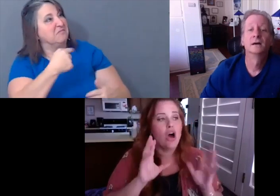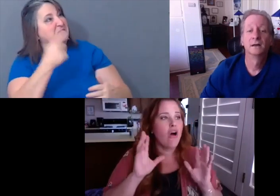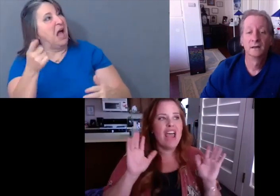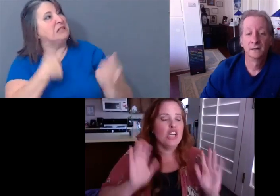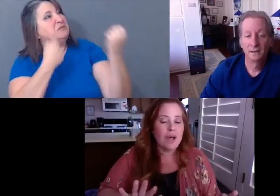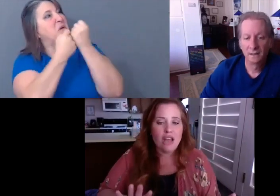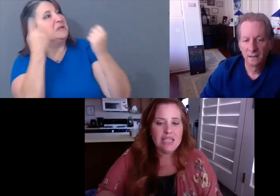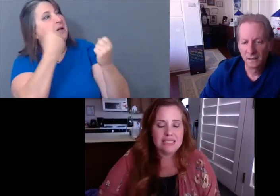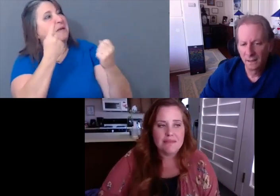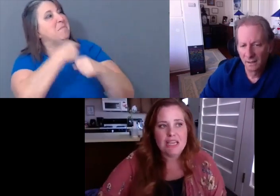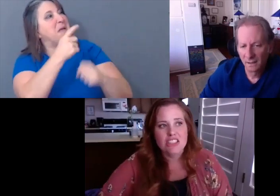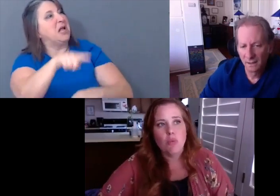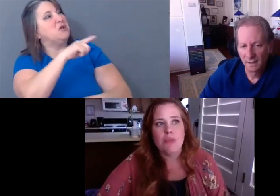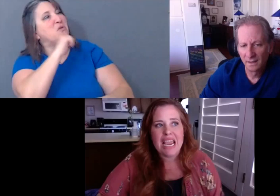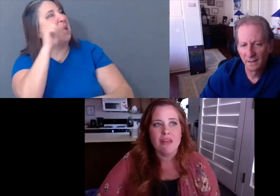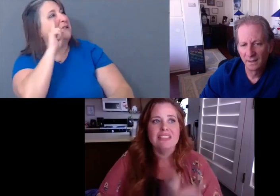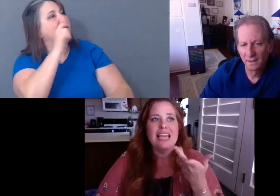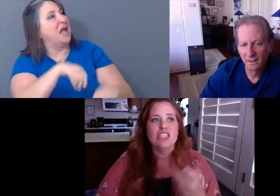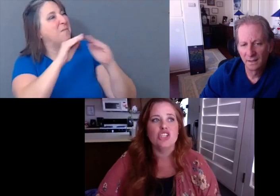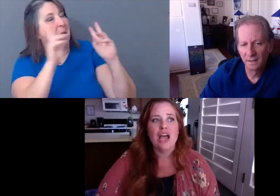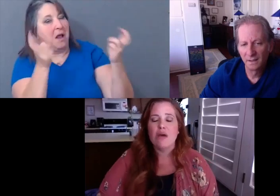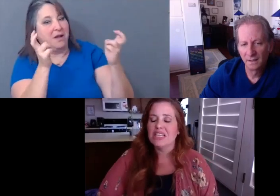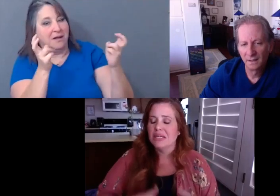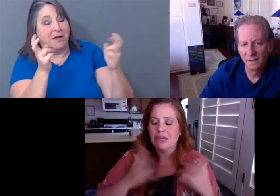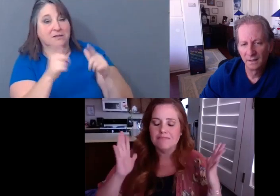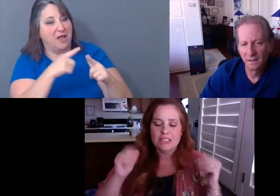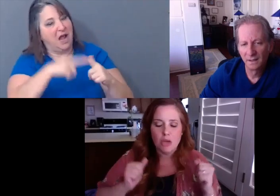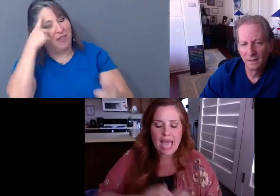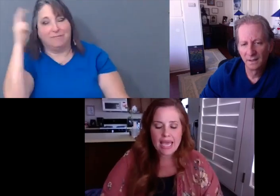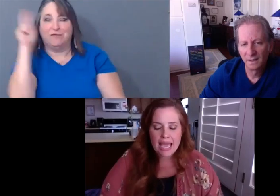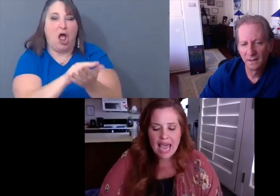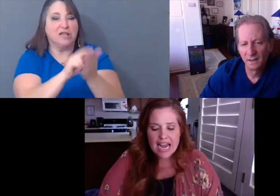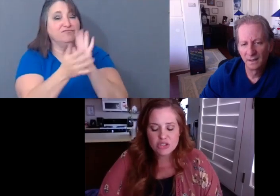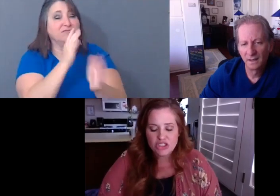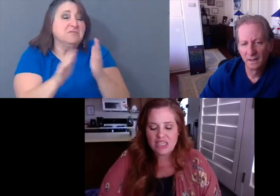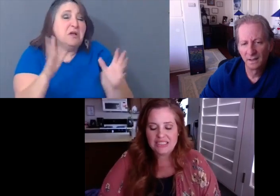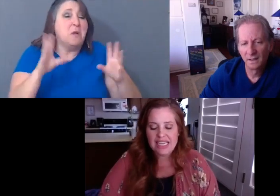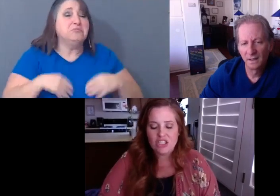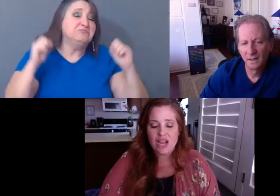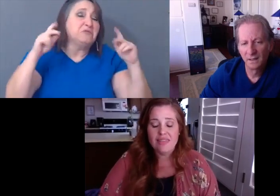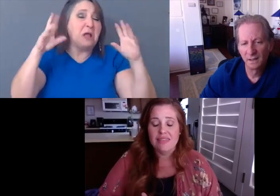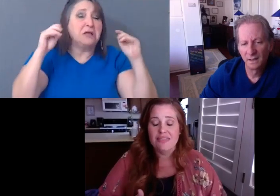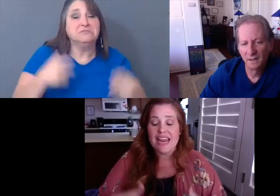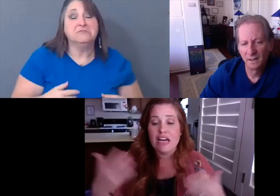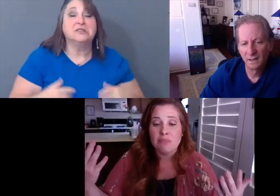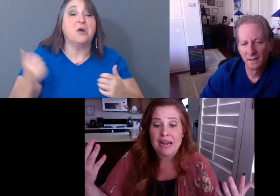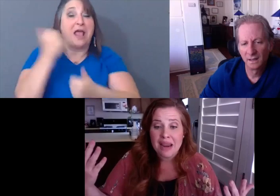So, I knew I lost. And so when they came on stage, I was like, you know what, it's okay. And so I stood on stage, and they announced my name.